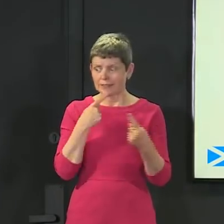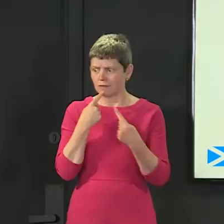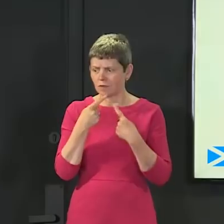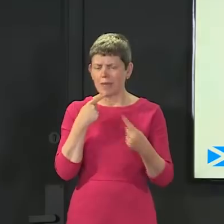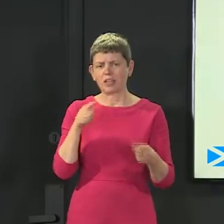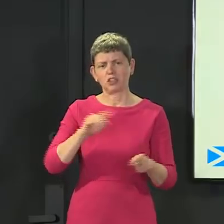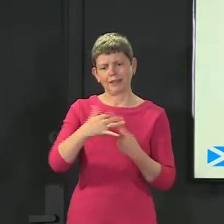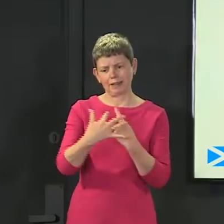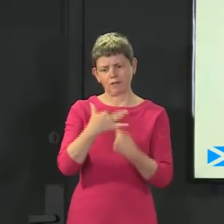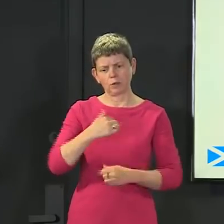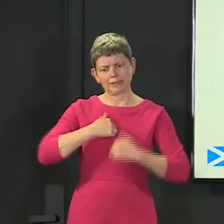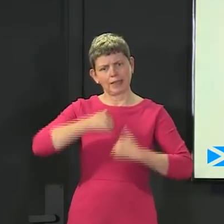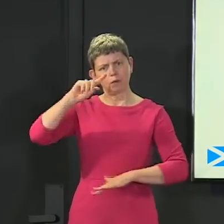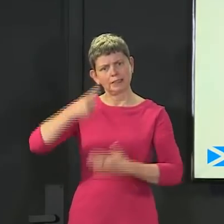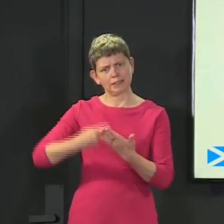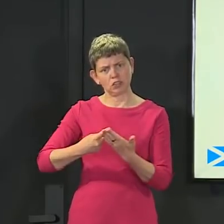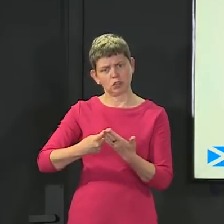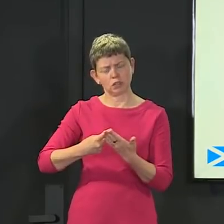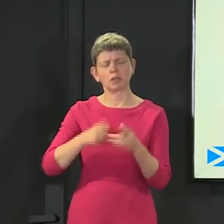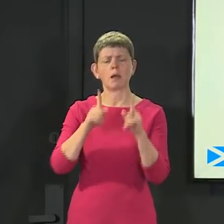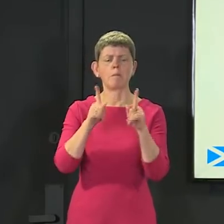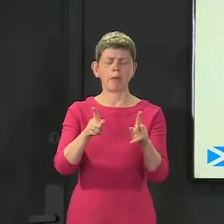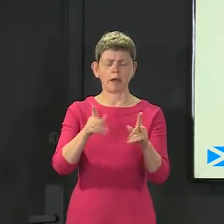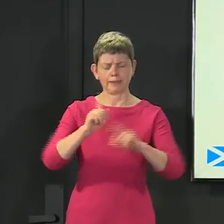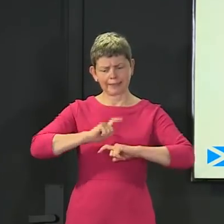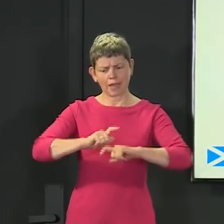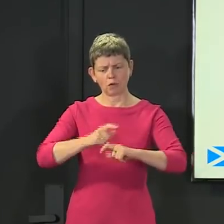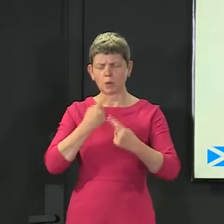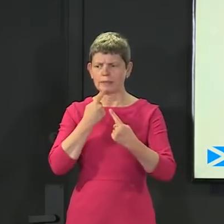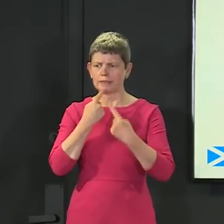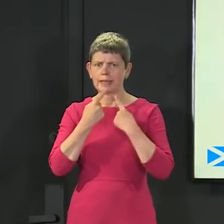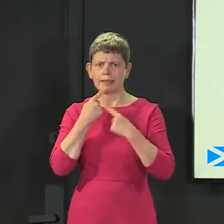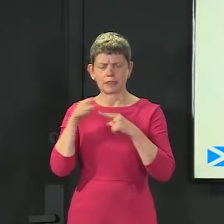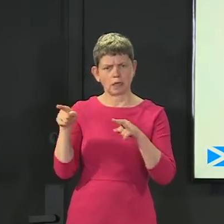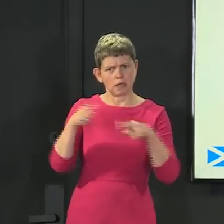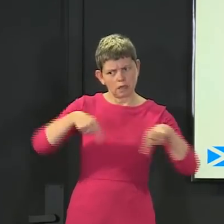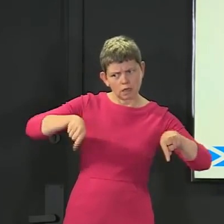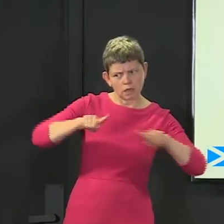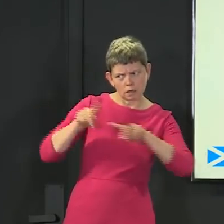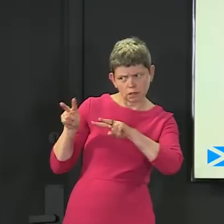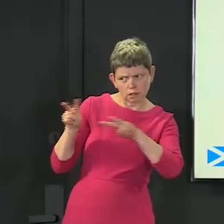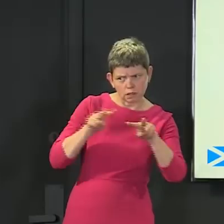this data very very carefully particularly using the eve 2 database that public health Scotland